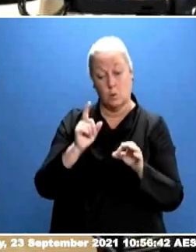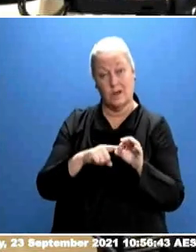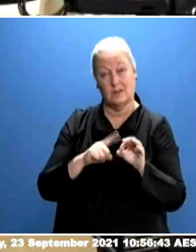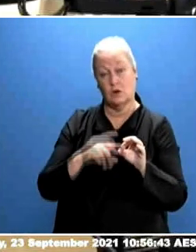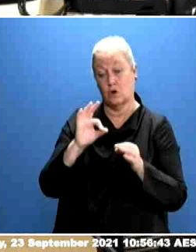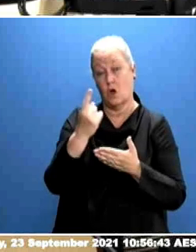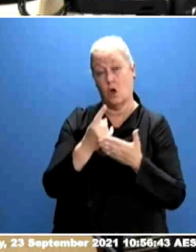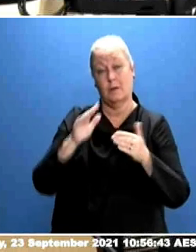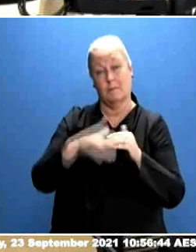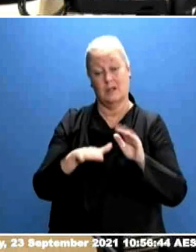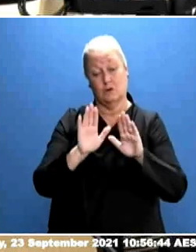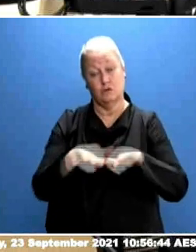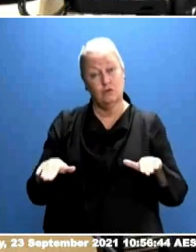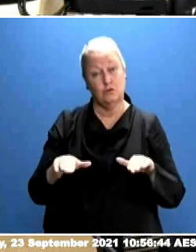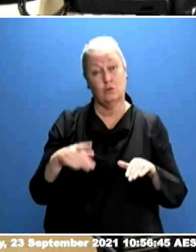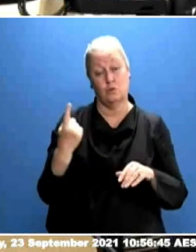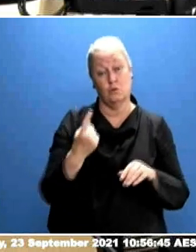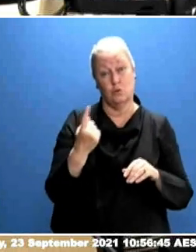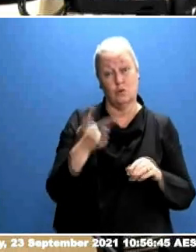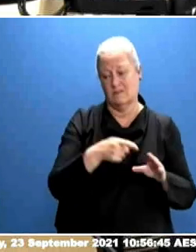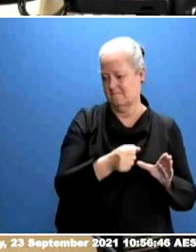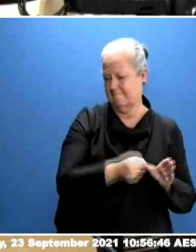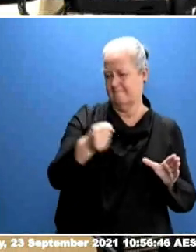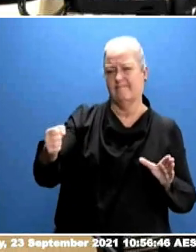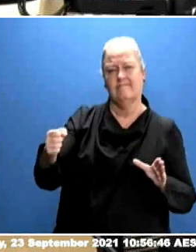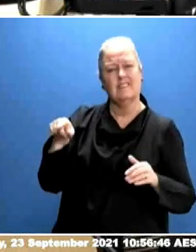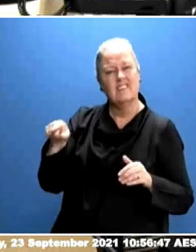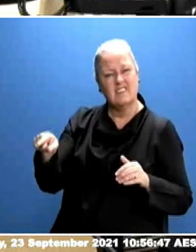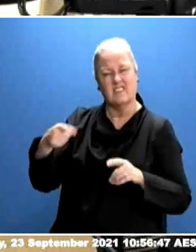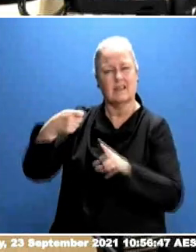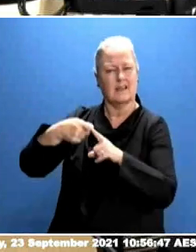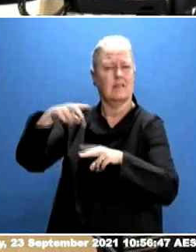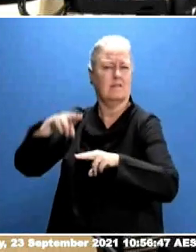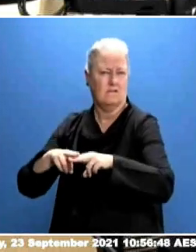who've come in, but stopping children coming into the service, the Kath French Service in the first place.